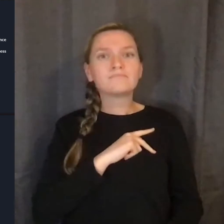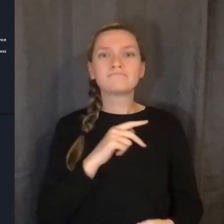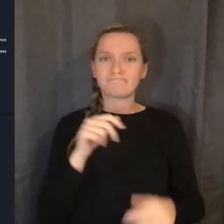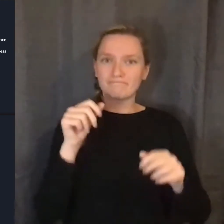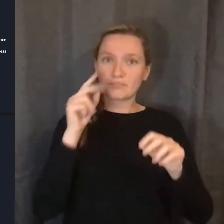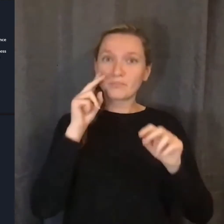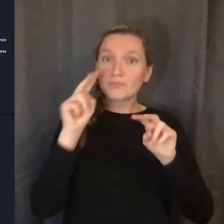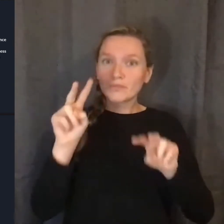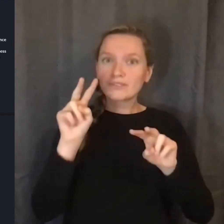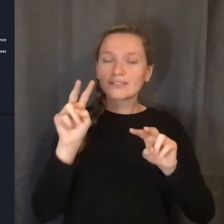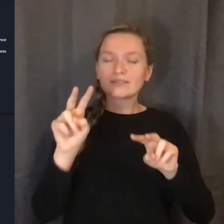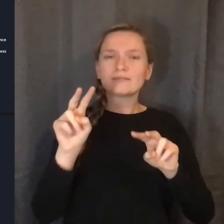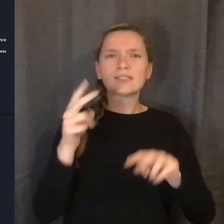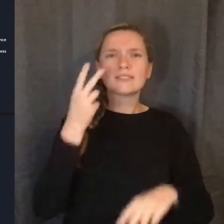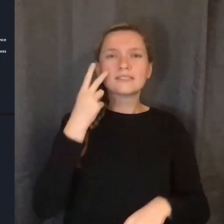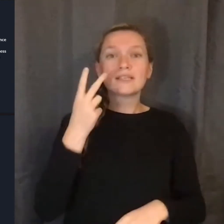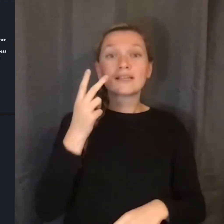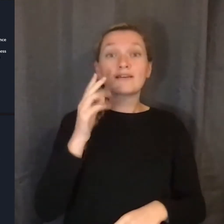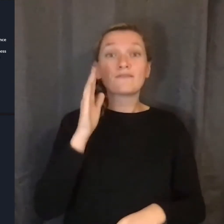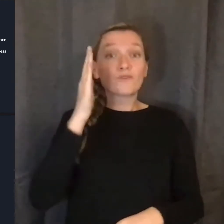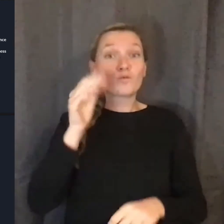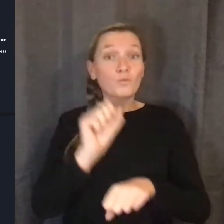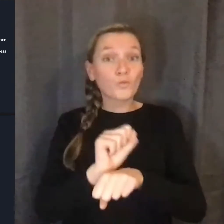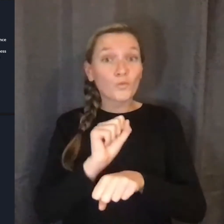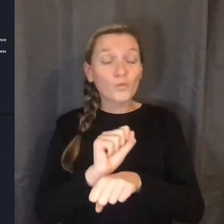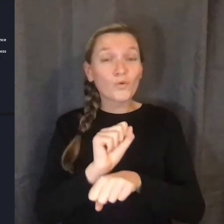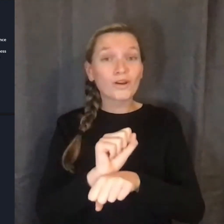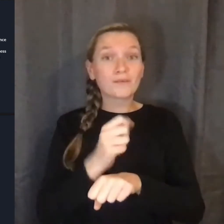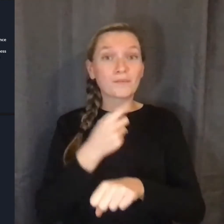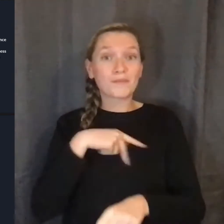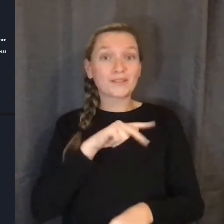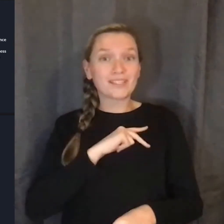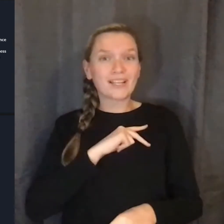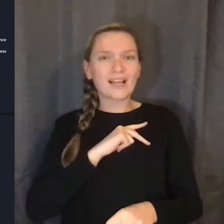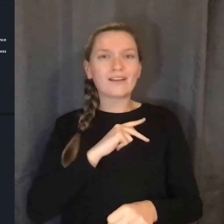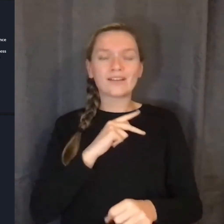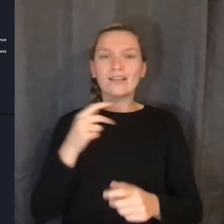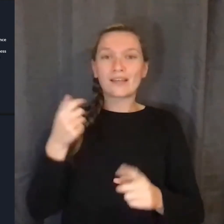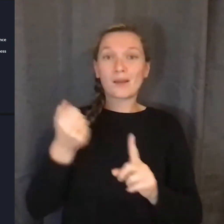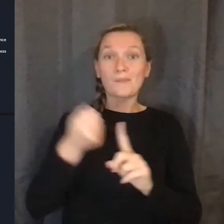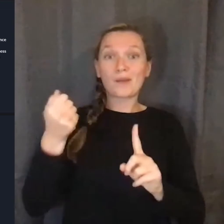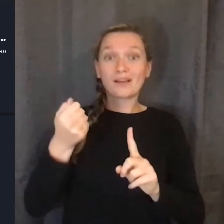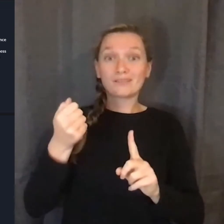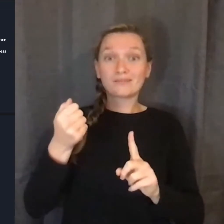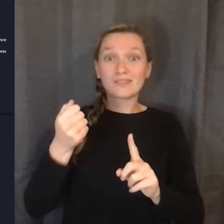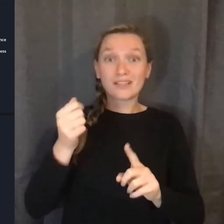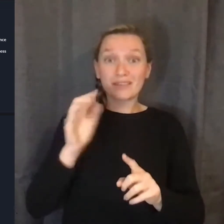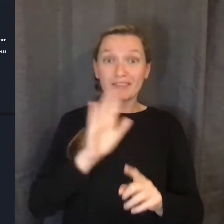Once they recognize the students personality traits they can picture what their future work will look like.